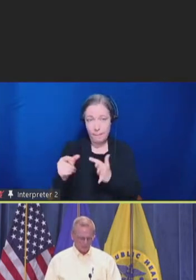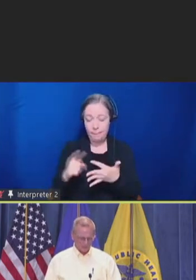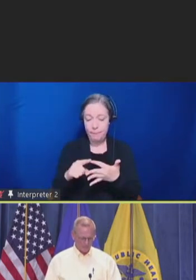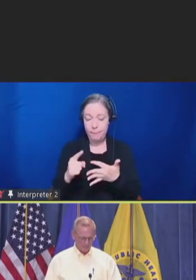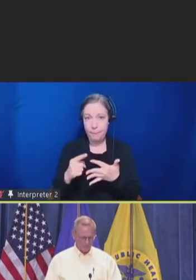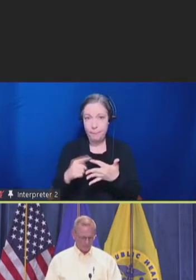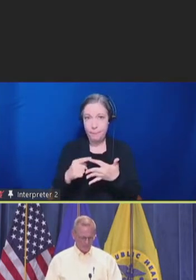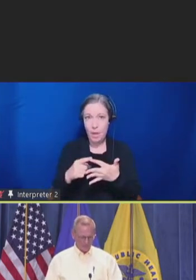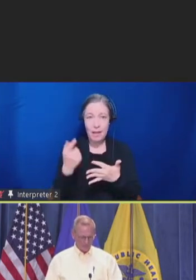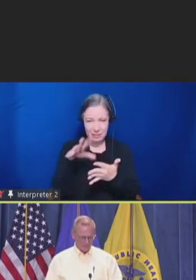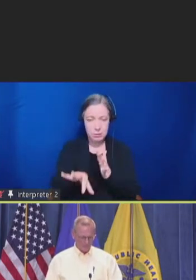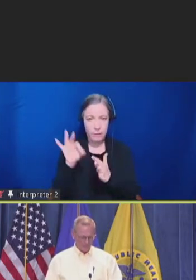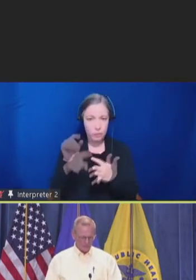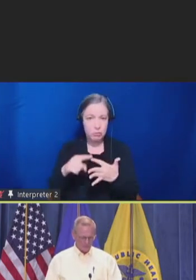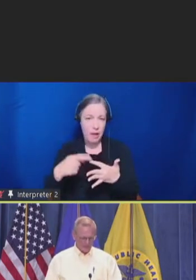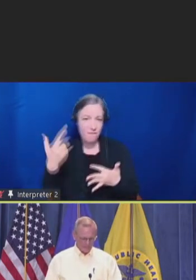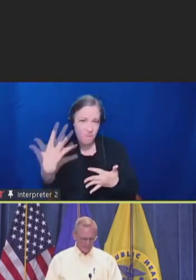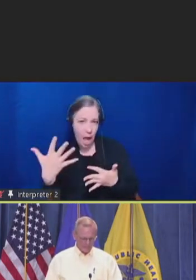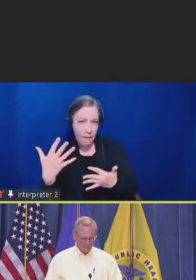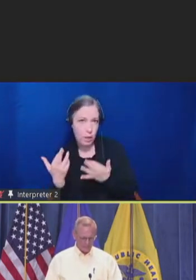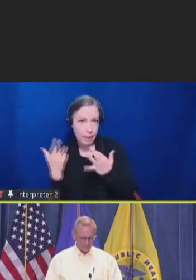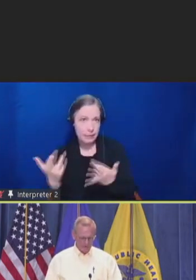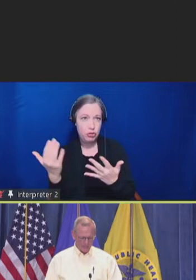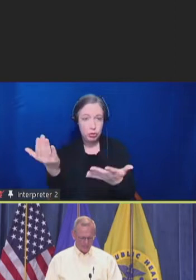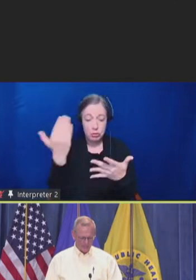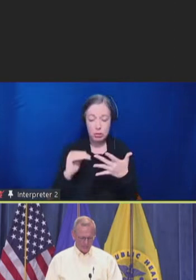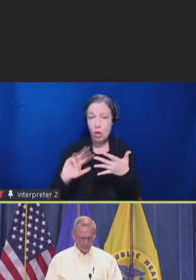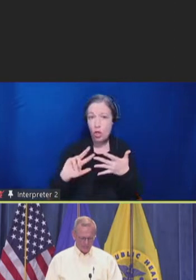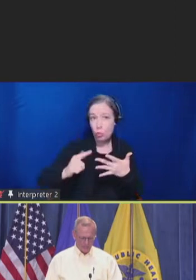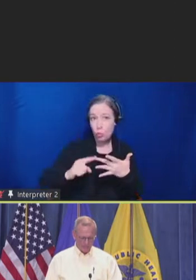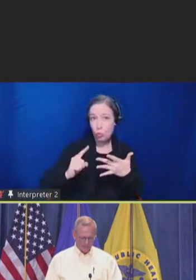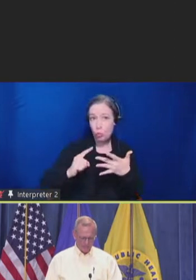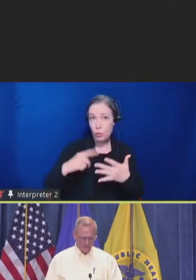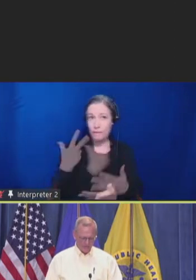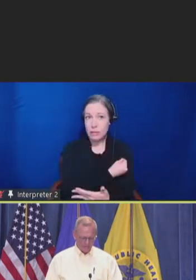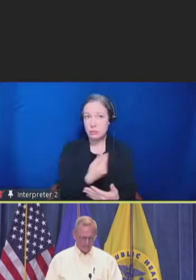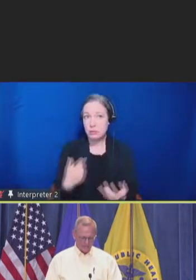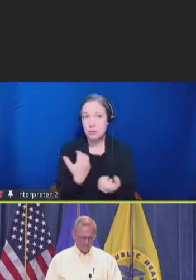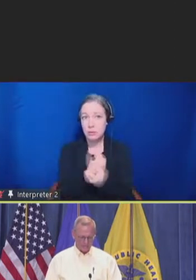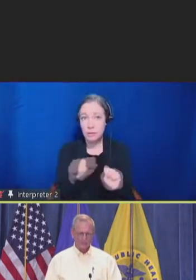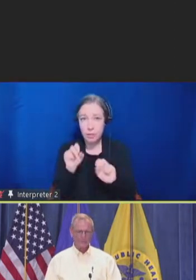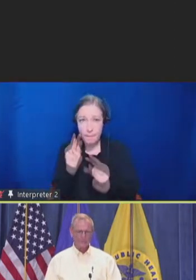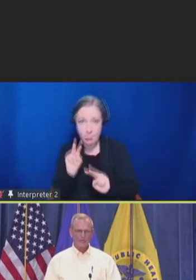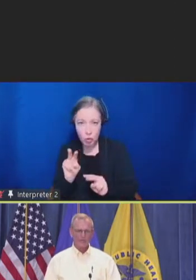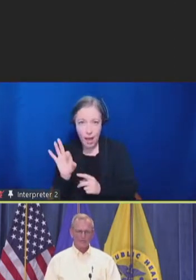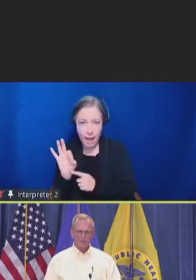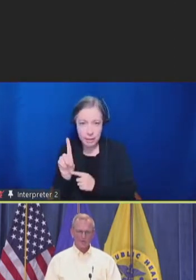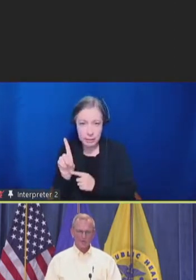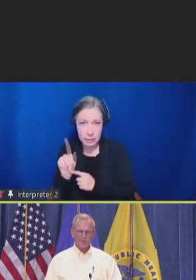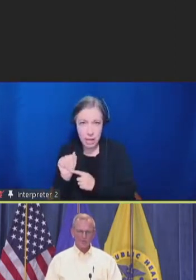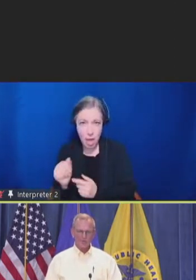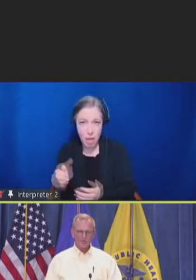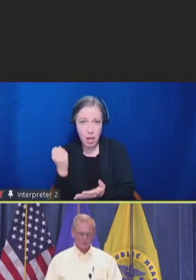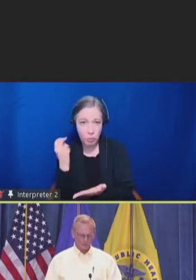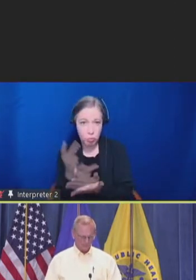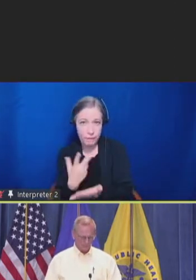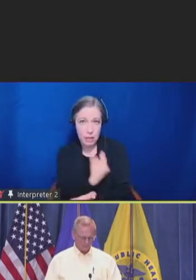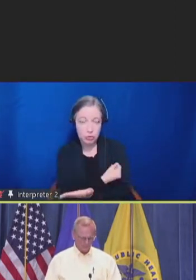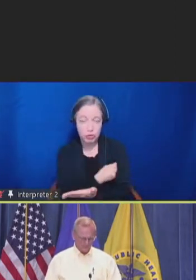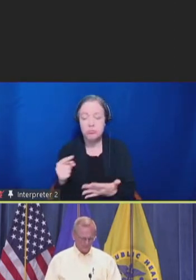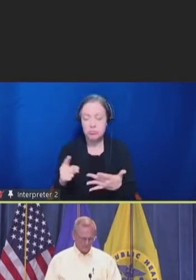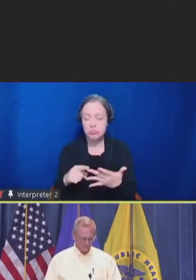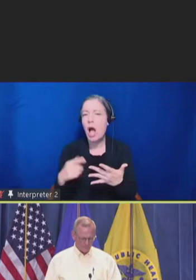The third is vaccine safety monitoring of FDA-approved vaccines containing nine recommendations.